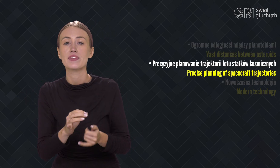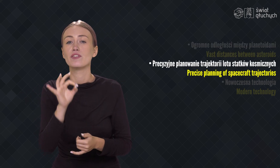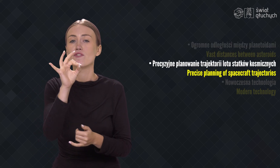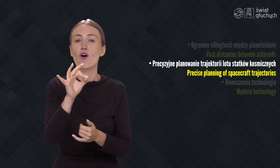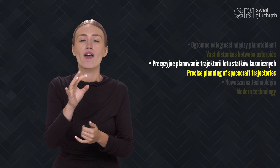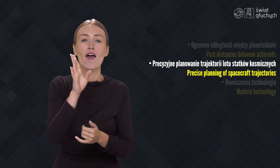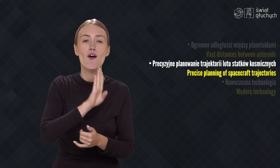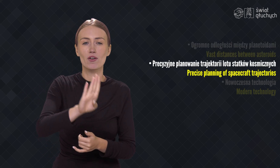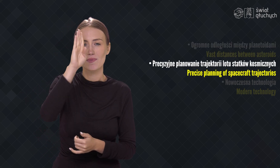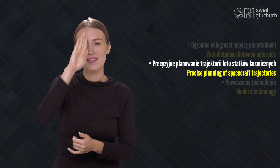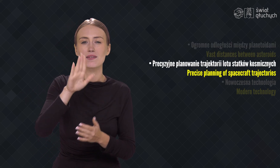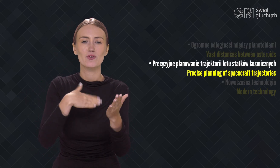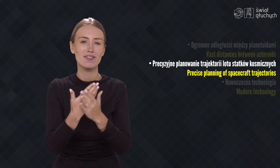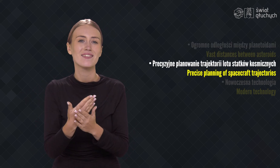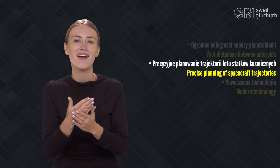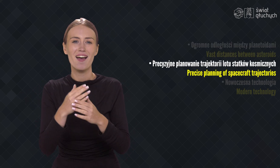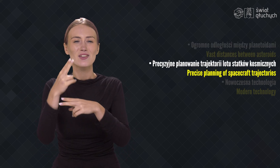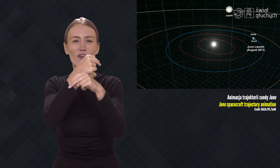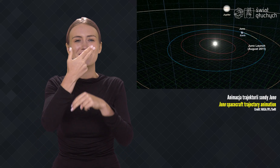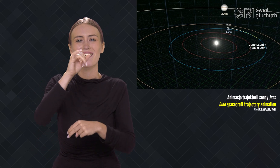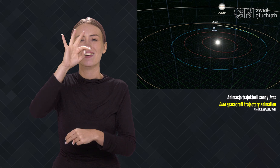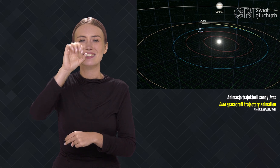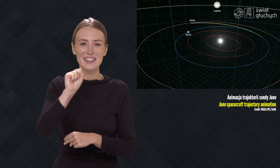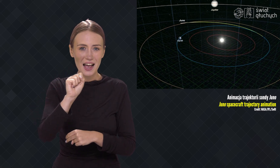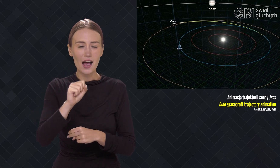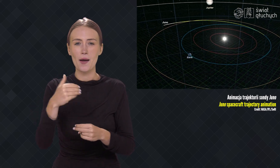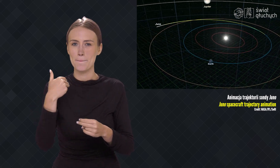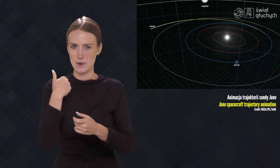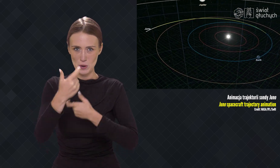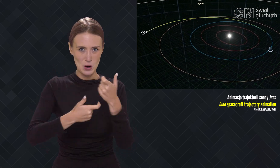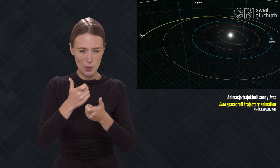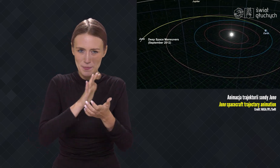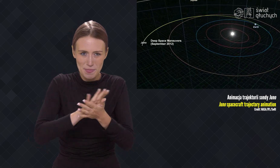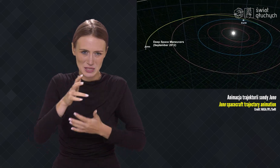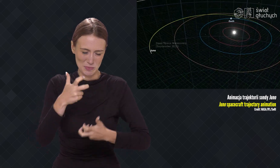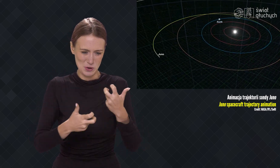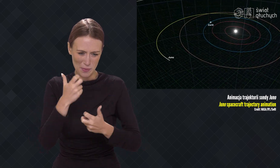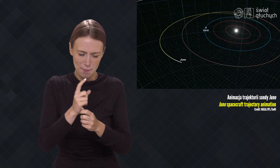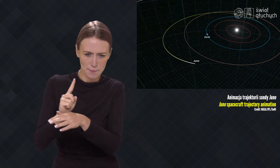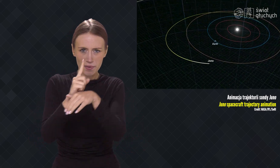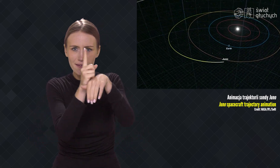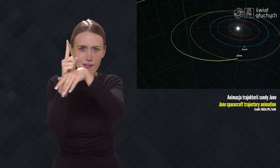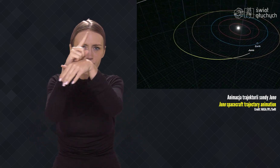Spacecraft such as NASA’s "Dawn" and "New Horizons" probes passed through the asteroid belt without any problems.